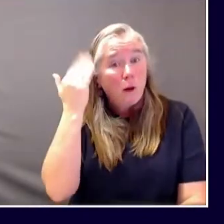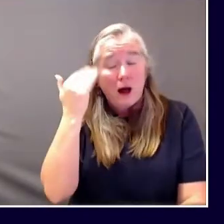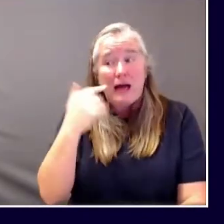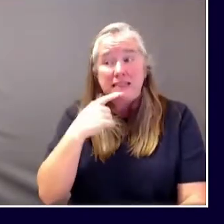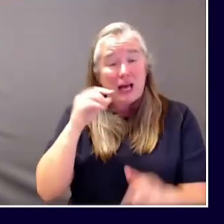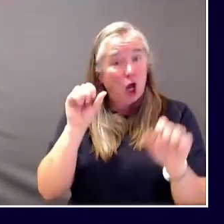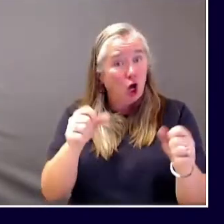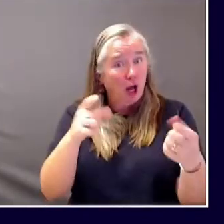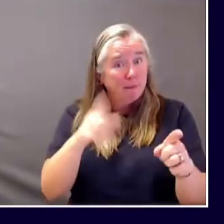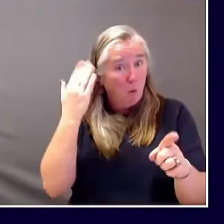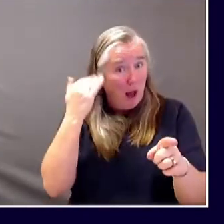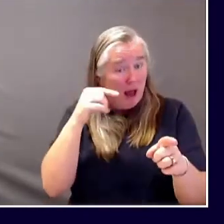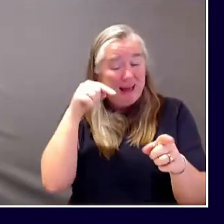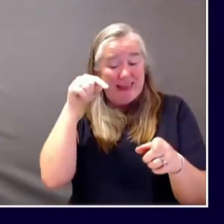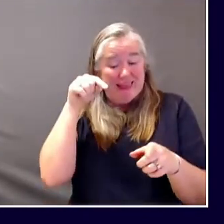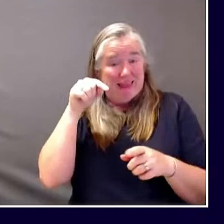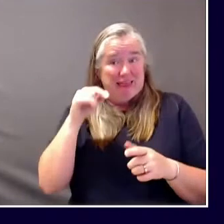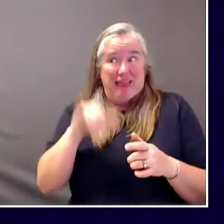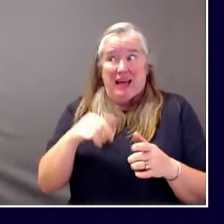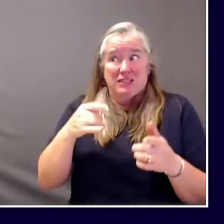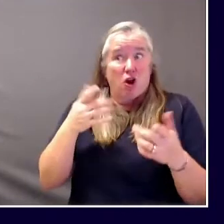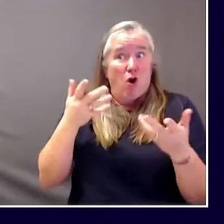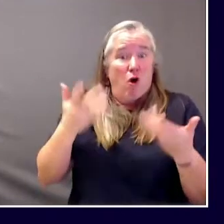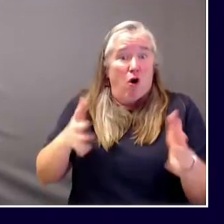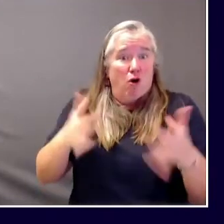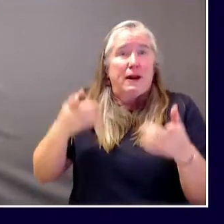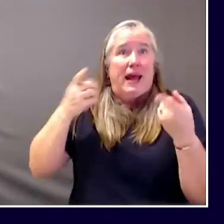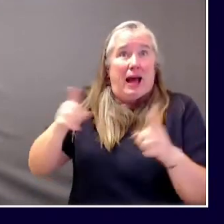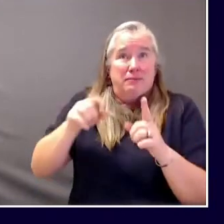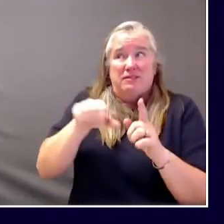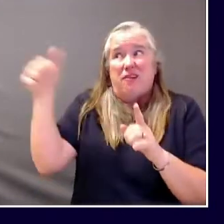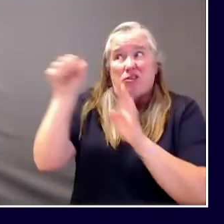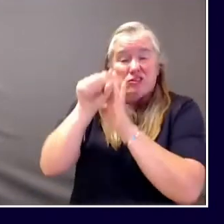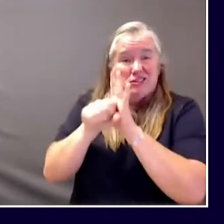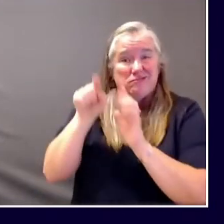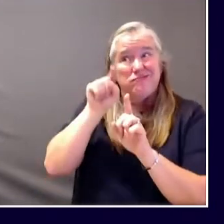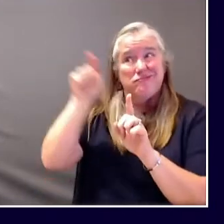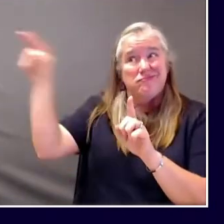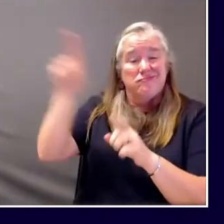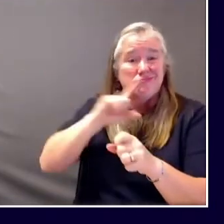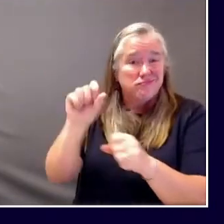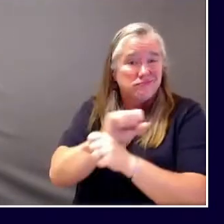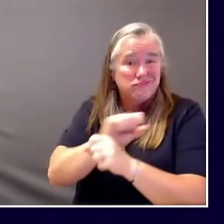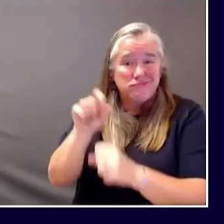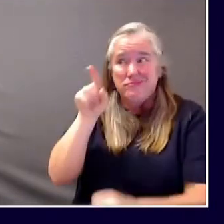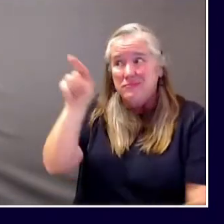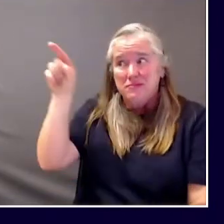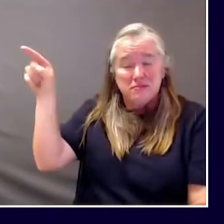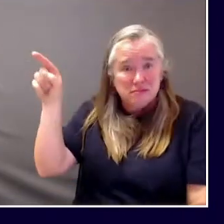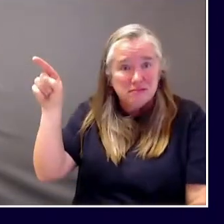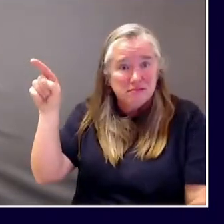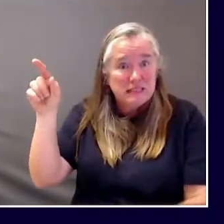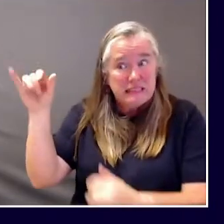scenario that right now is